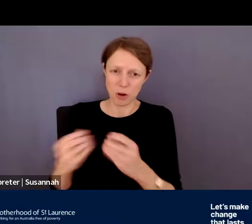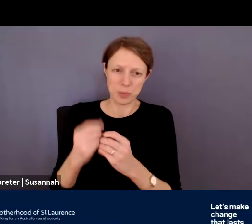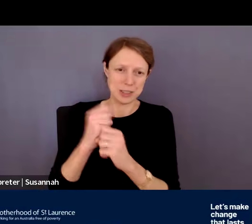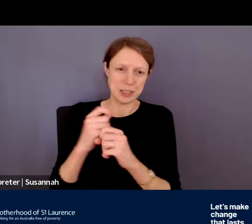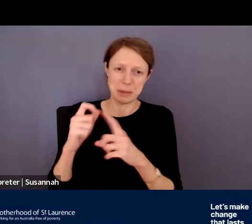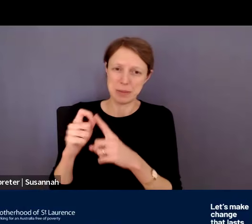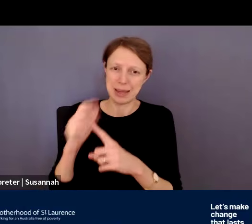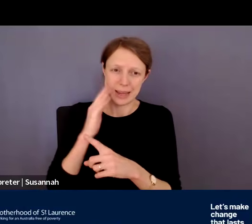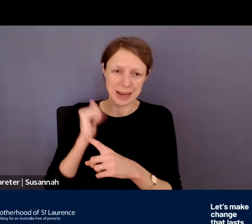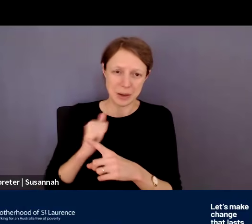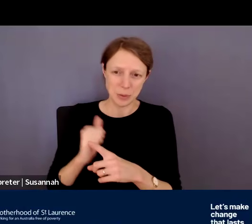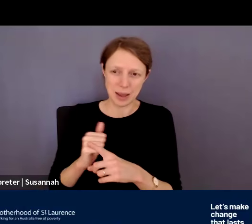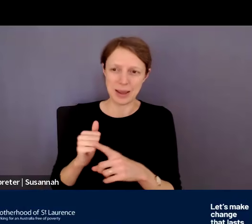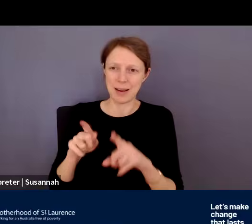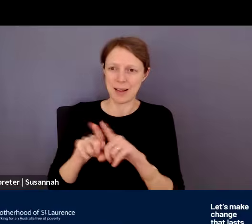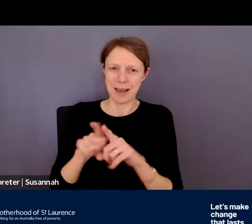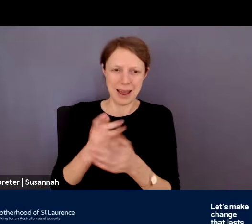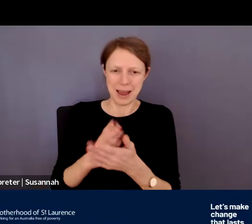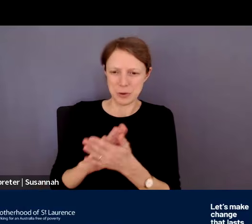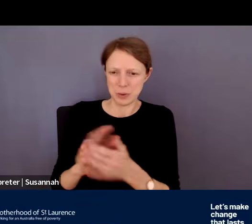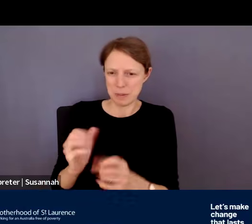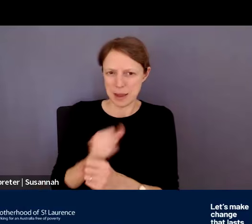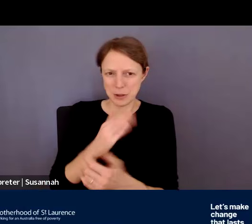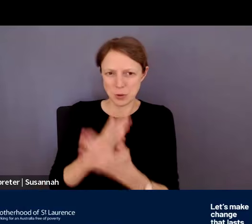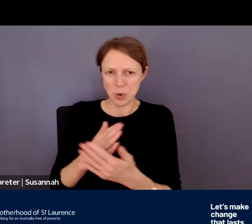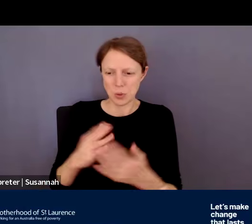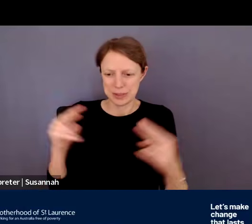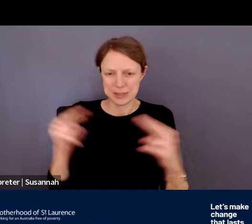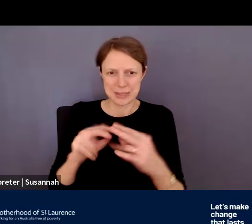how do we make sure we see the kids that we need first and that kind of thing. So I think